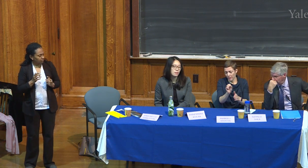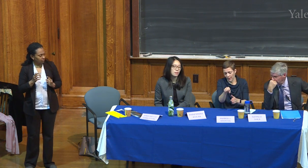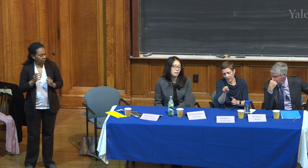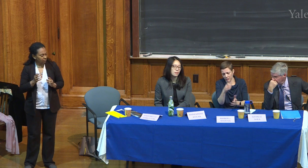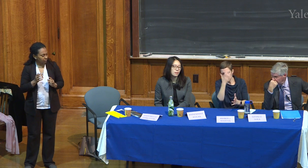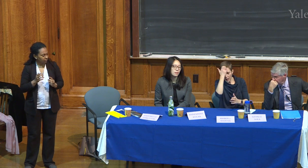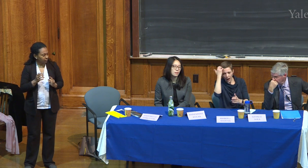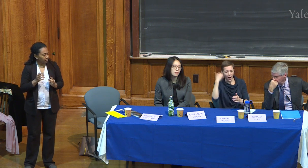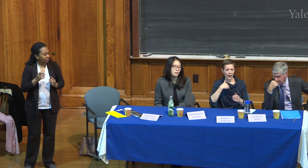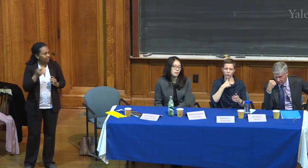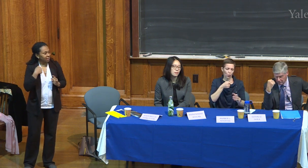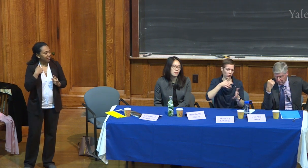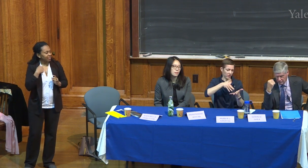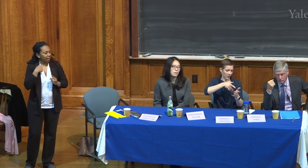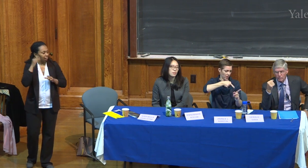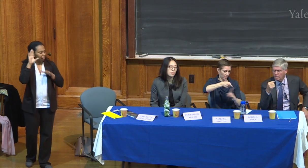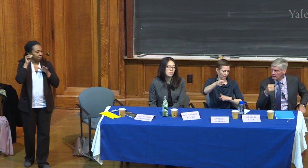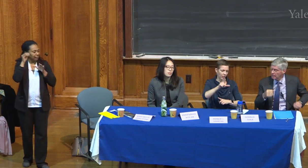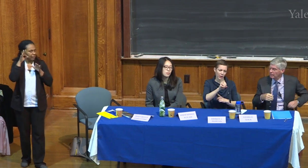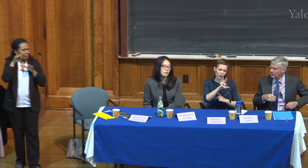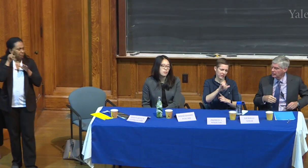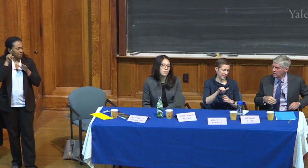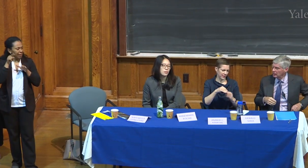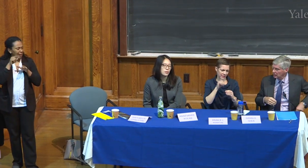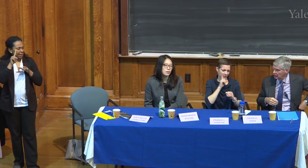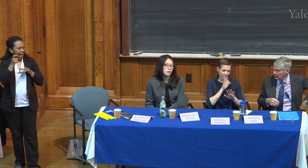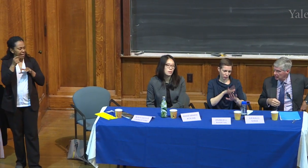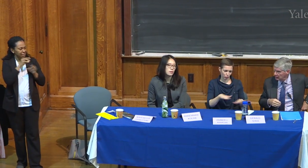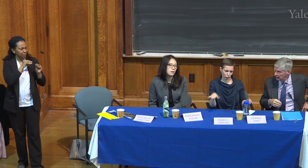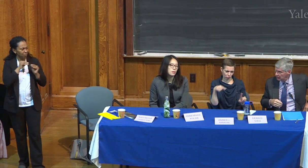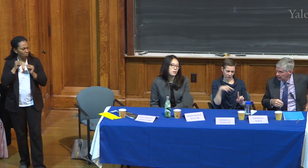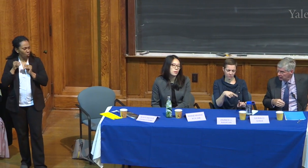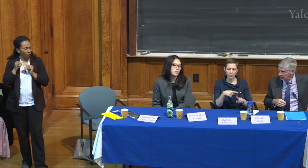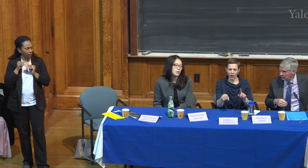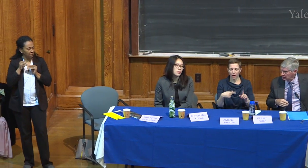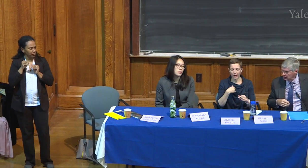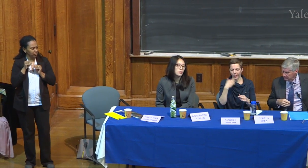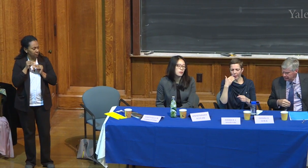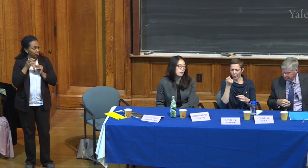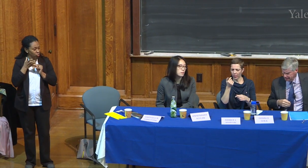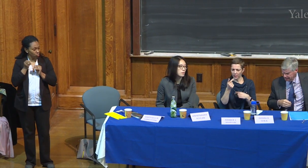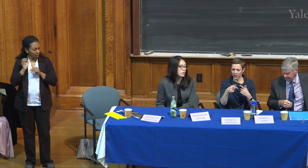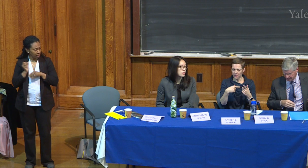[Interpreter] I can speak a little bit to that. I don't specialize in literacy of Deaf children